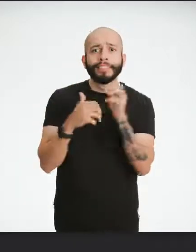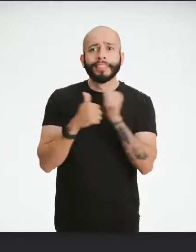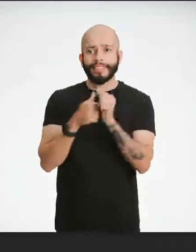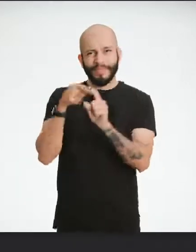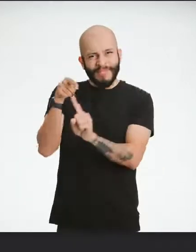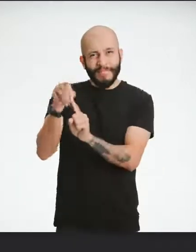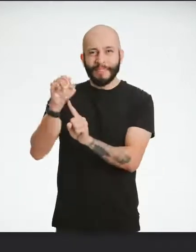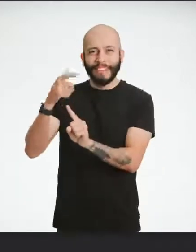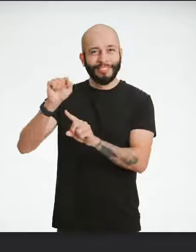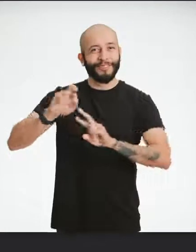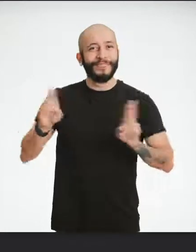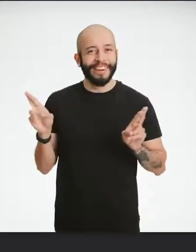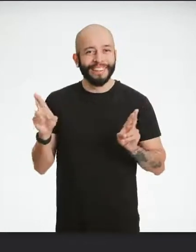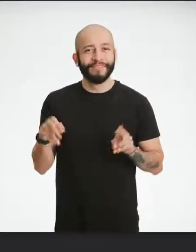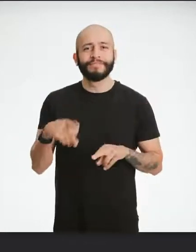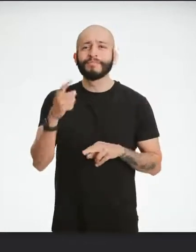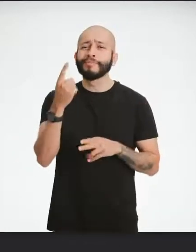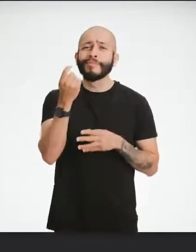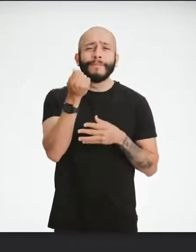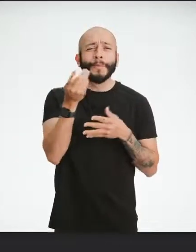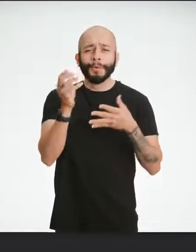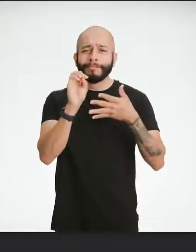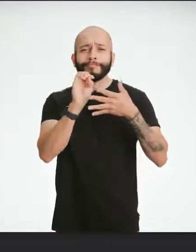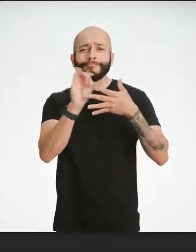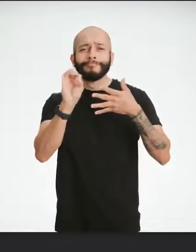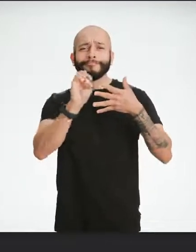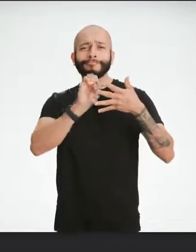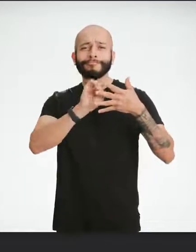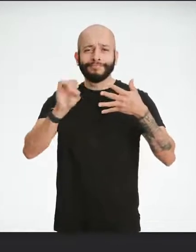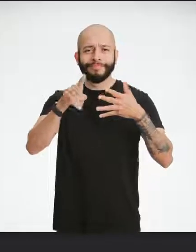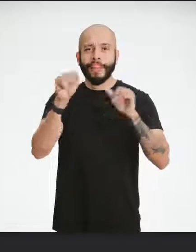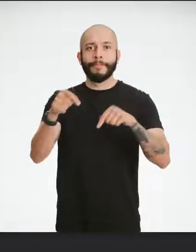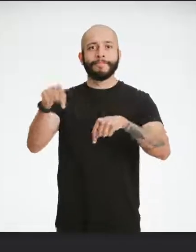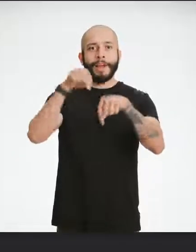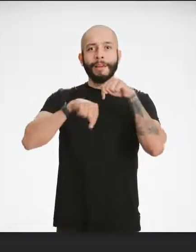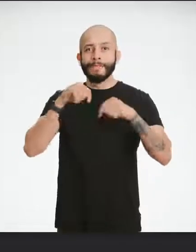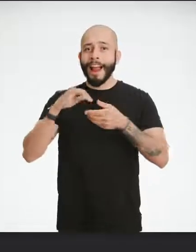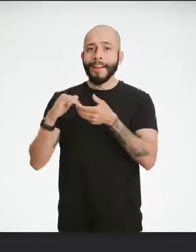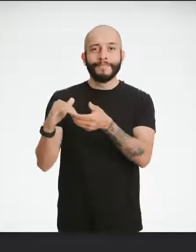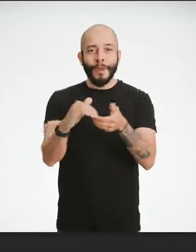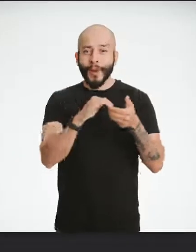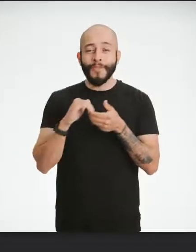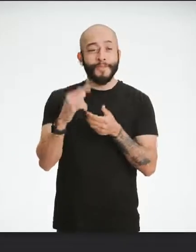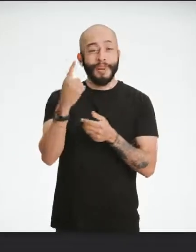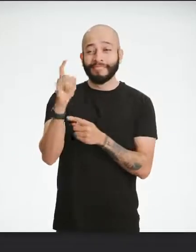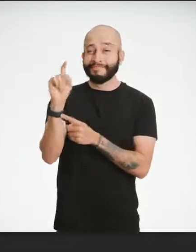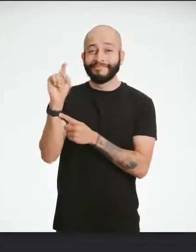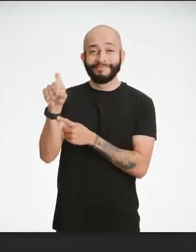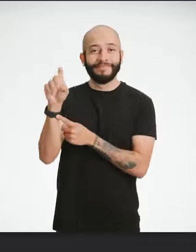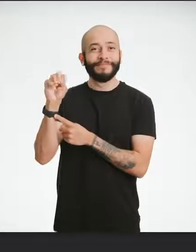With a couple lines of code, your users can get back to collaborating in your app with a single tap in Messages.